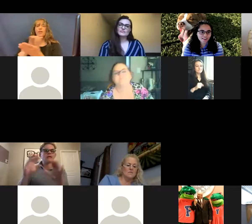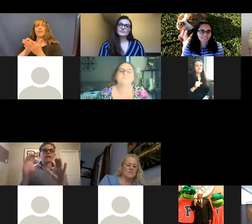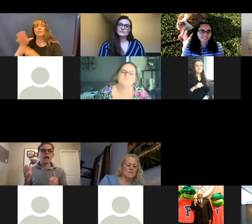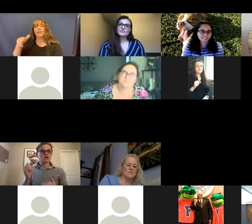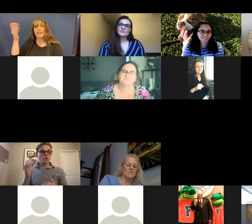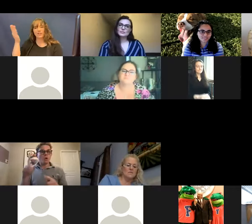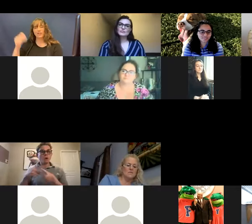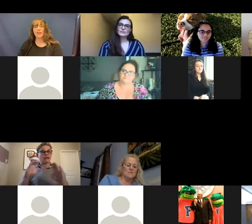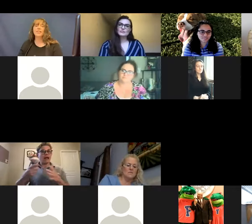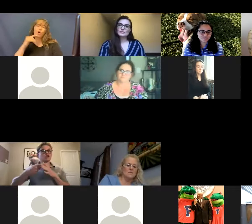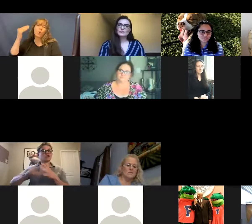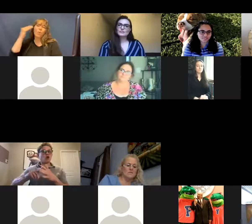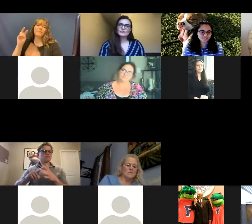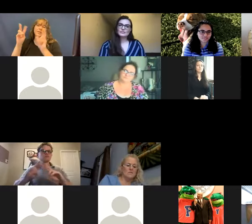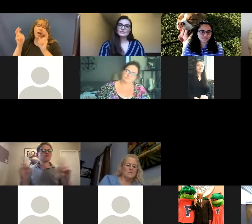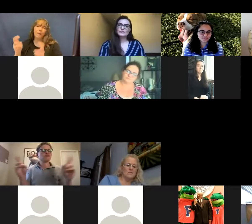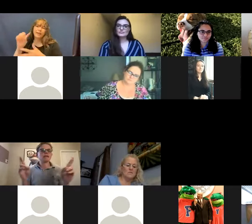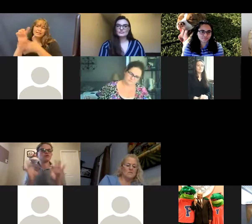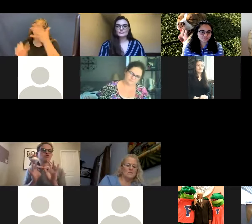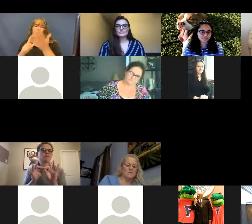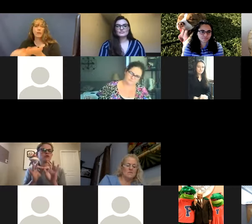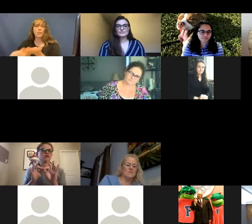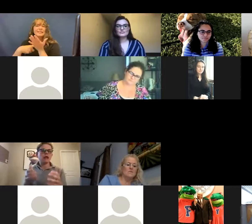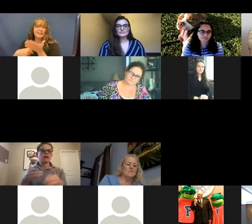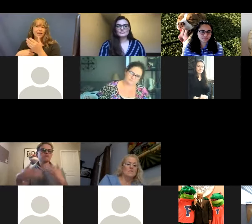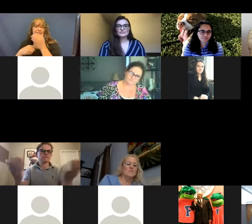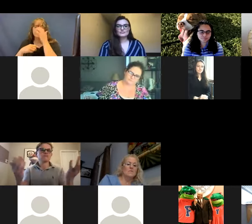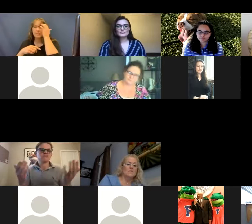the topics and the things that we're going to discuss. So that when we start, they're